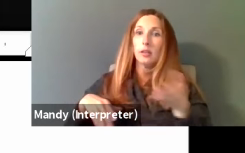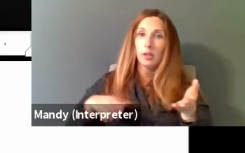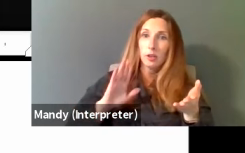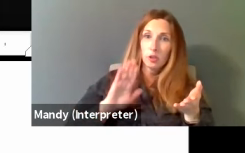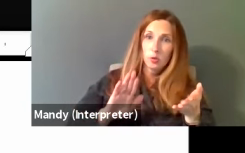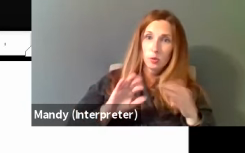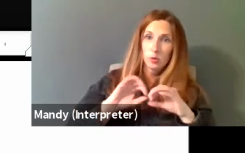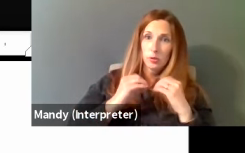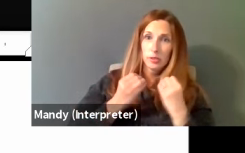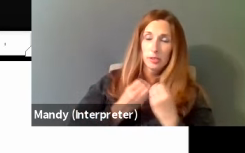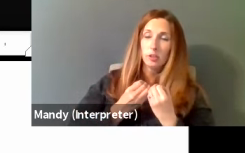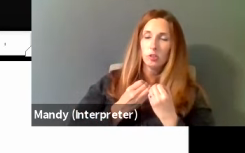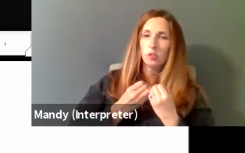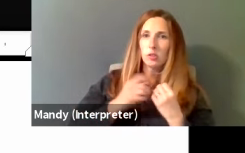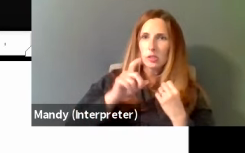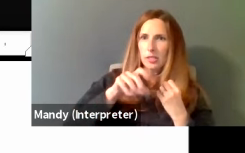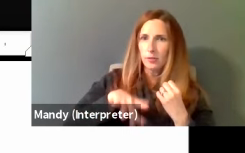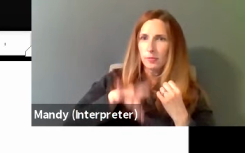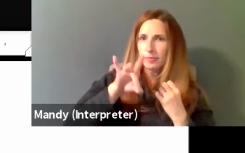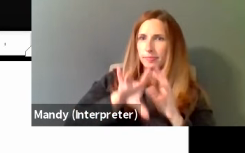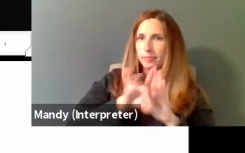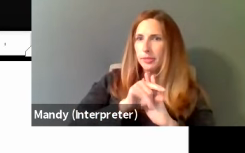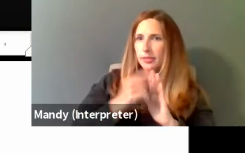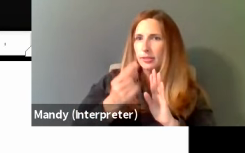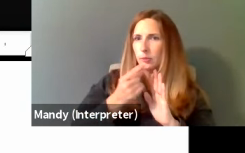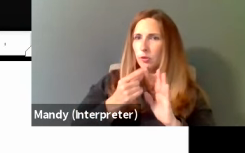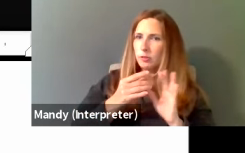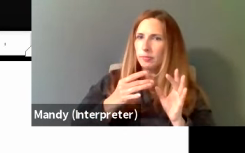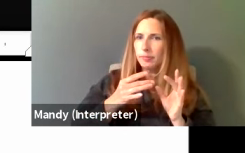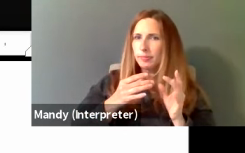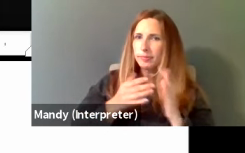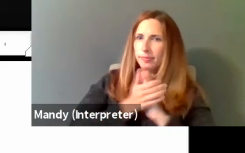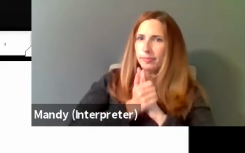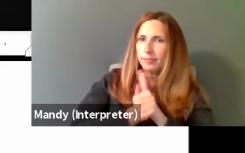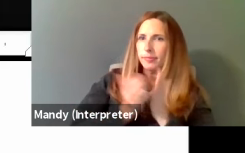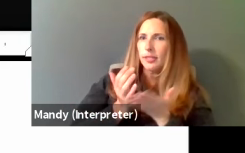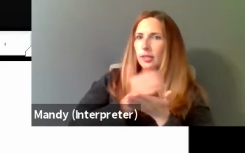find someone who would be well suited to gathering monthly reports,